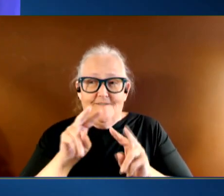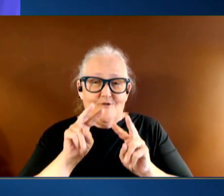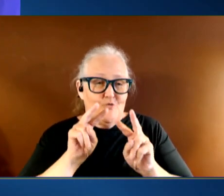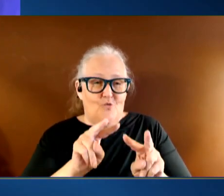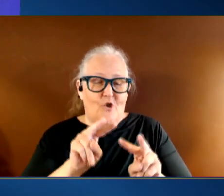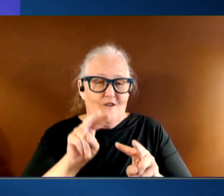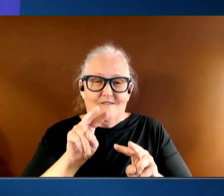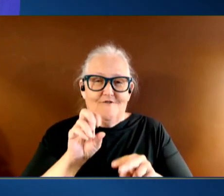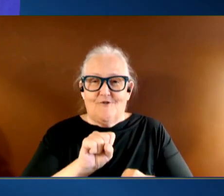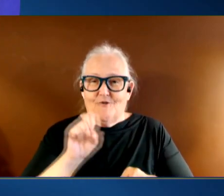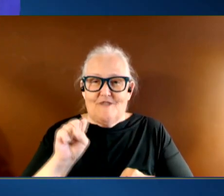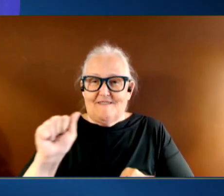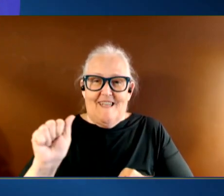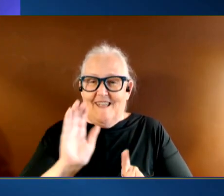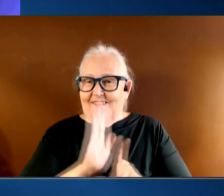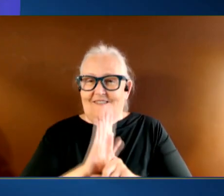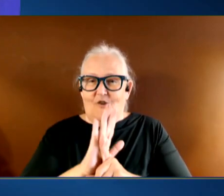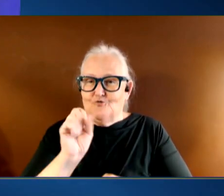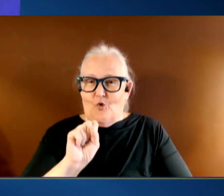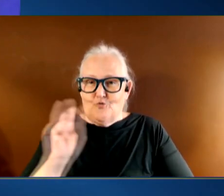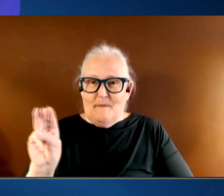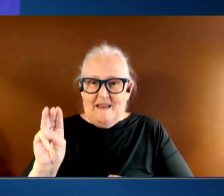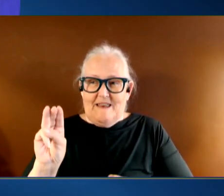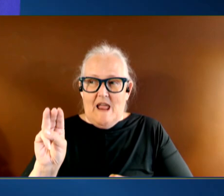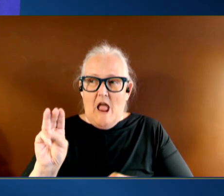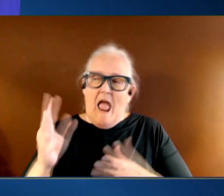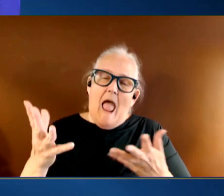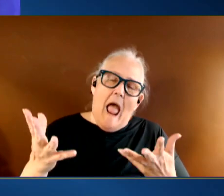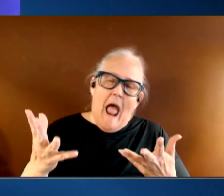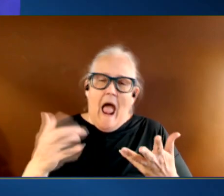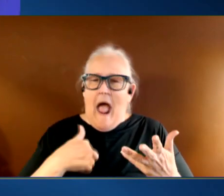But that's -- I don't know, I'm not a big social media person, but I imagine that's like,